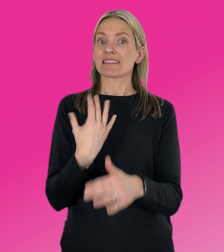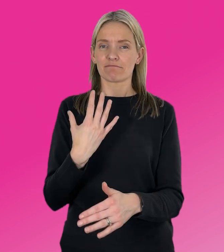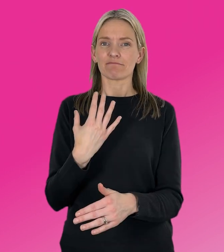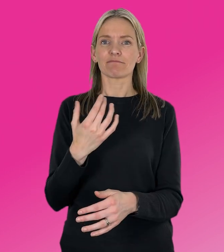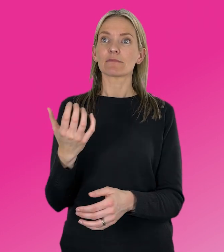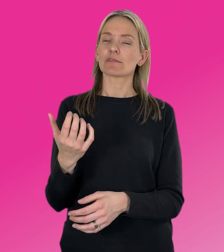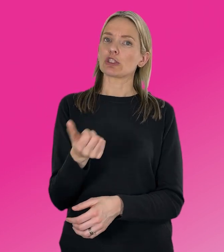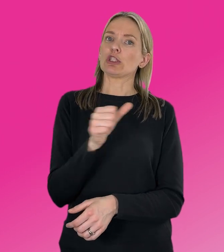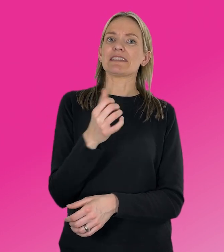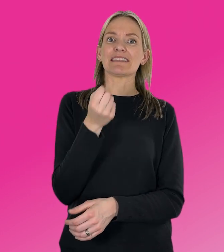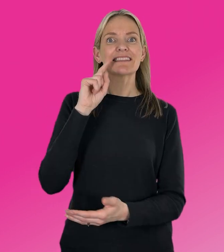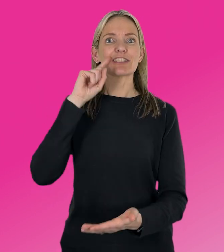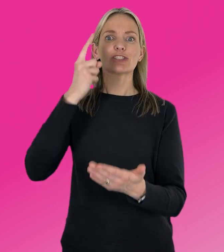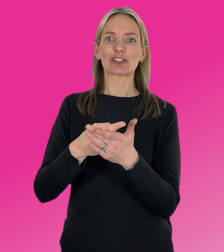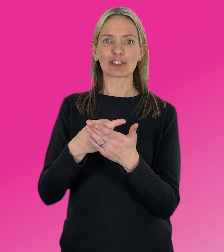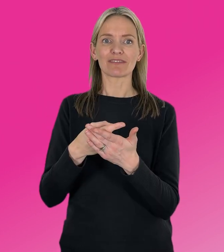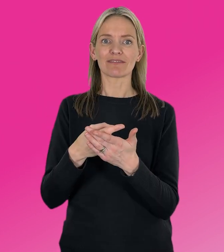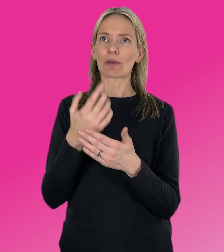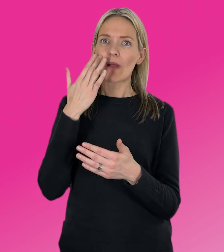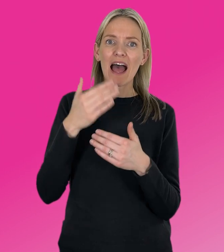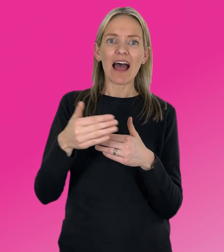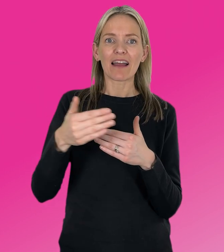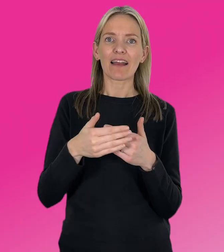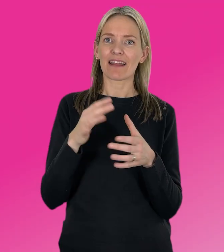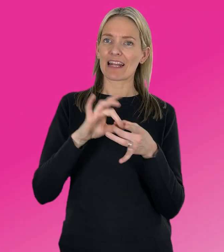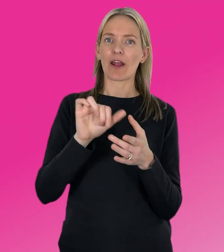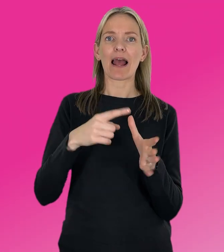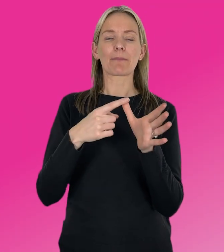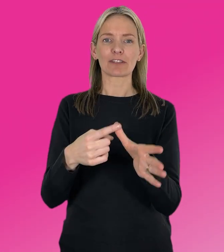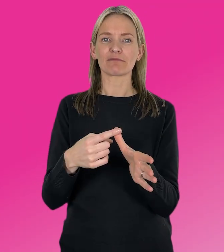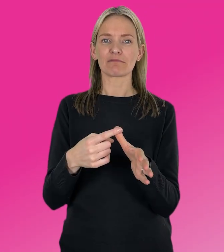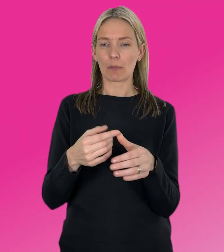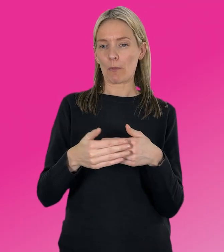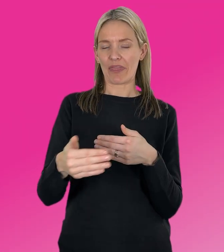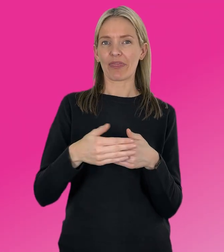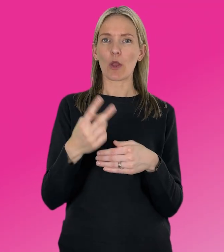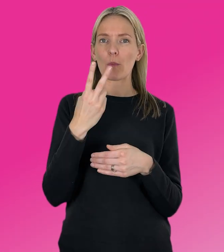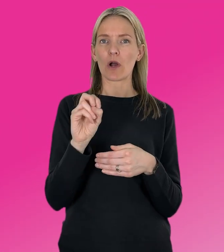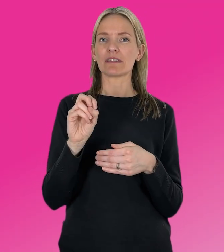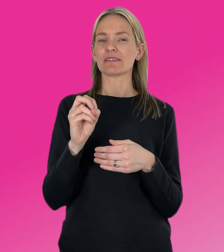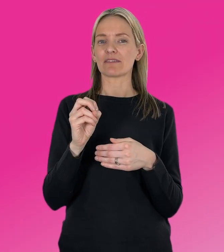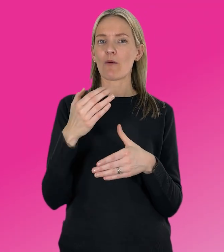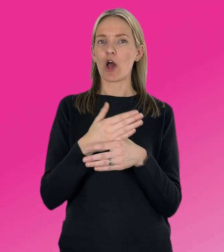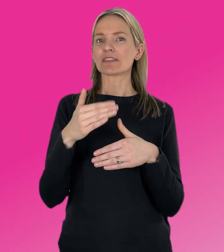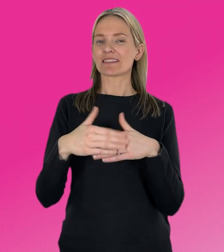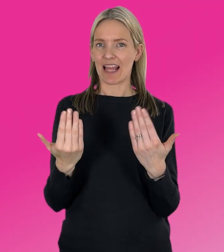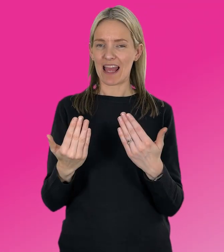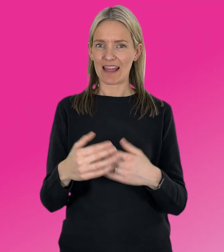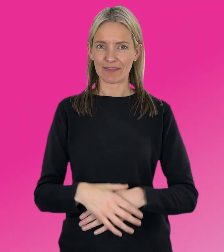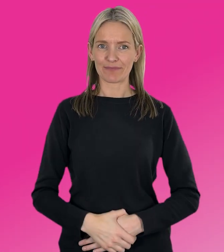you should get a decision on your application within 20 working days.